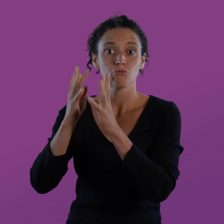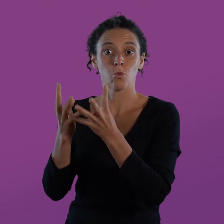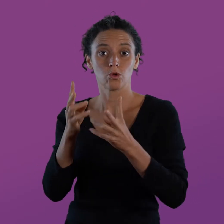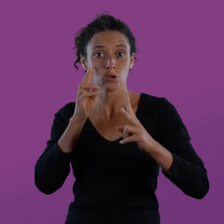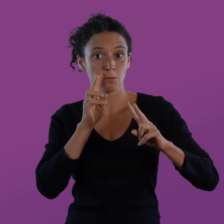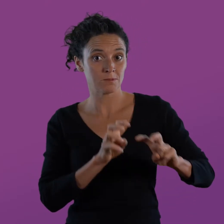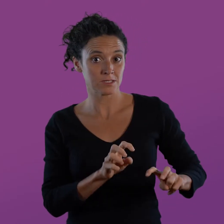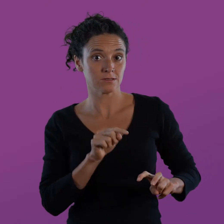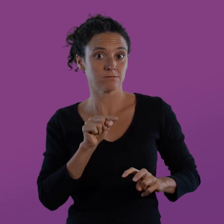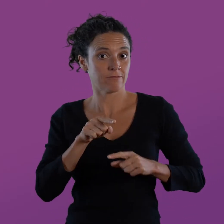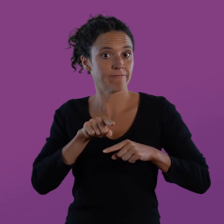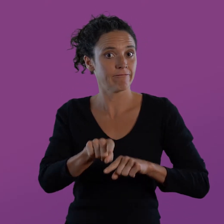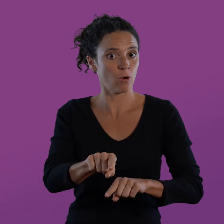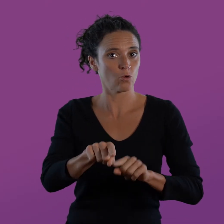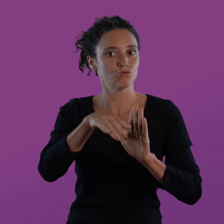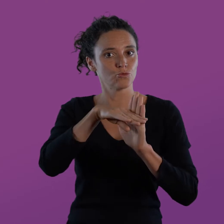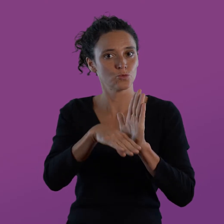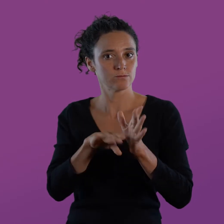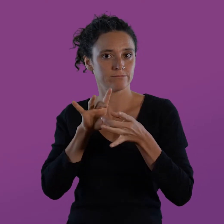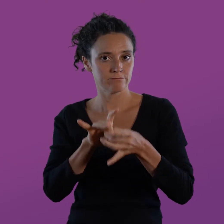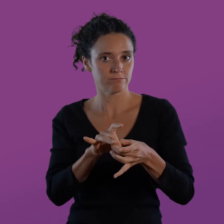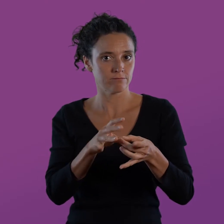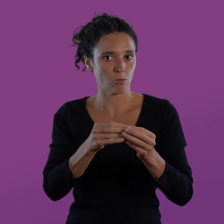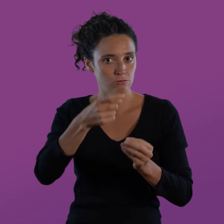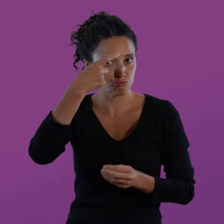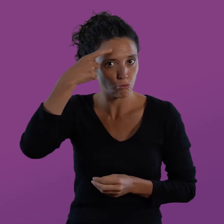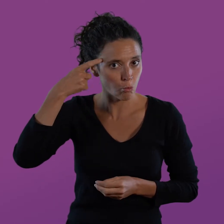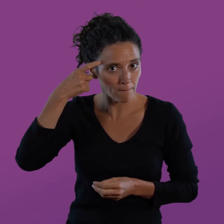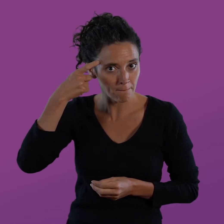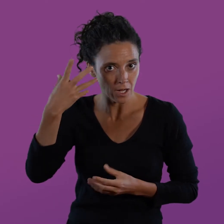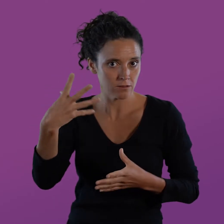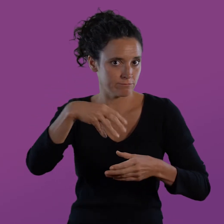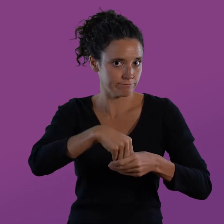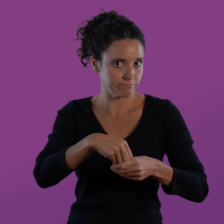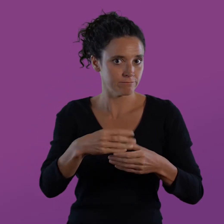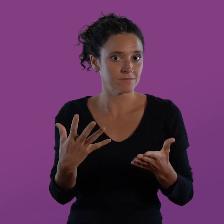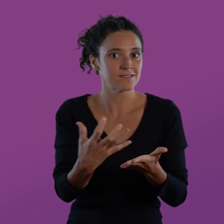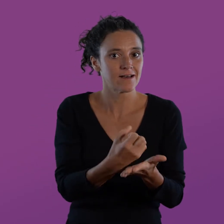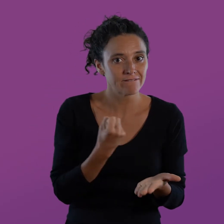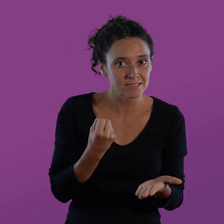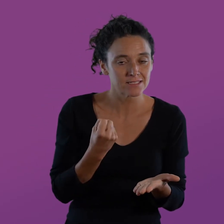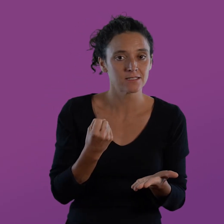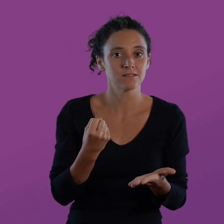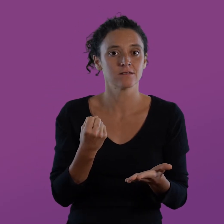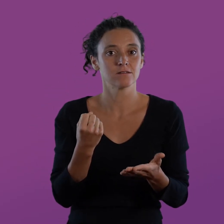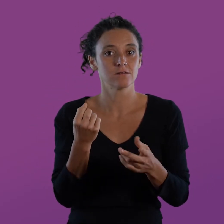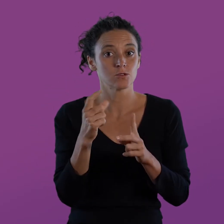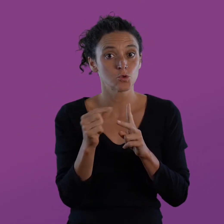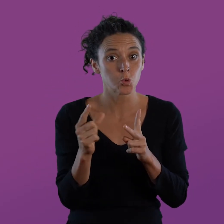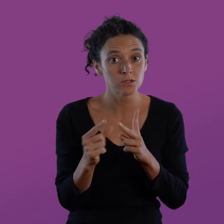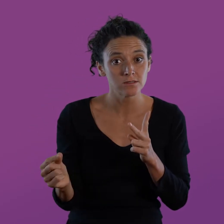The Royal Commission adopts the principles of trauma-informed engagement. These are: Safety. Choice.